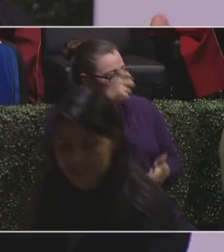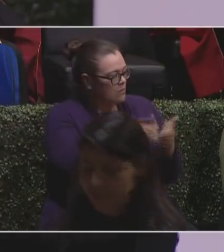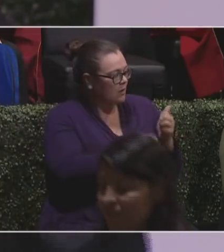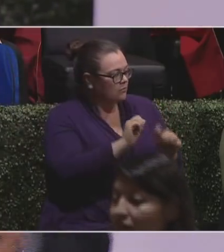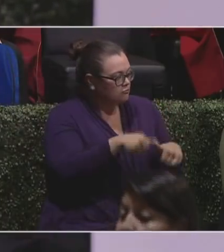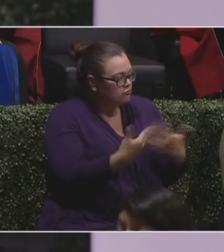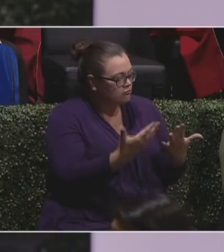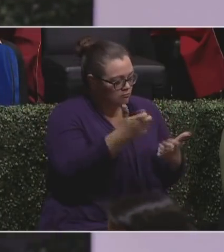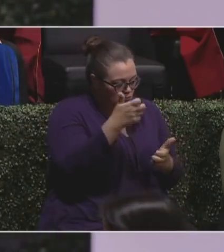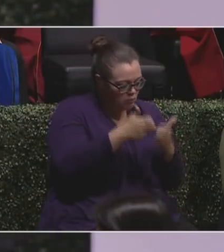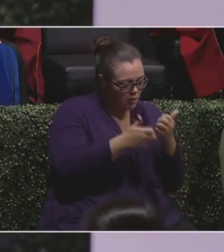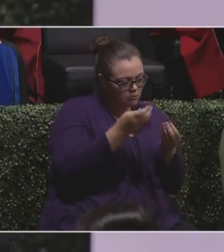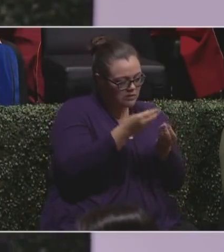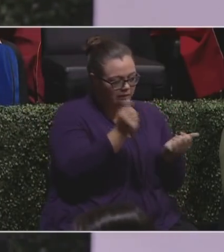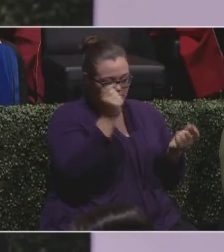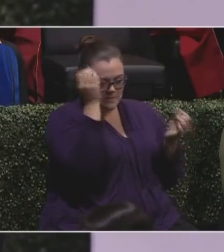THERE IS ROOM FOR IMPROVEMENT, ESPECIALLY IF YOU ARE PASSIONATE ABOUT YOUR PRODUCT.